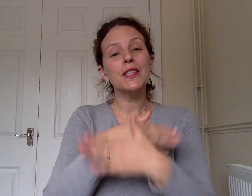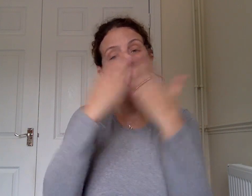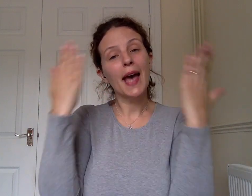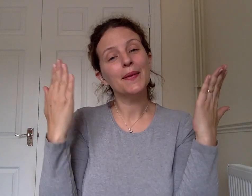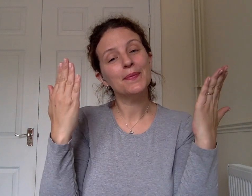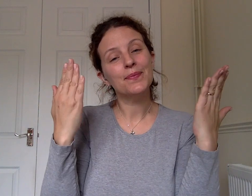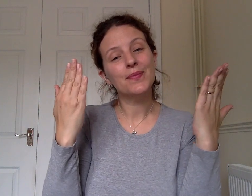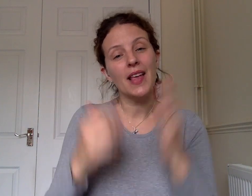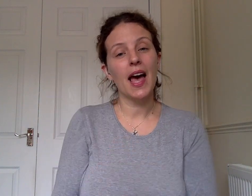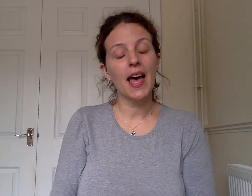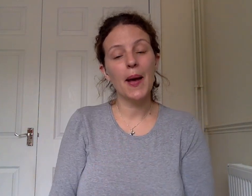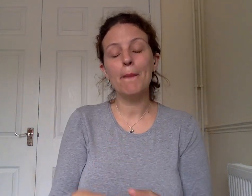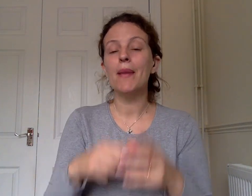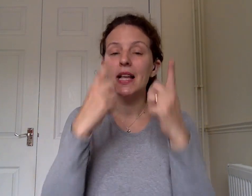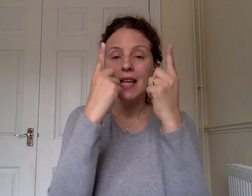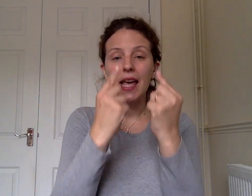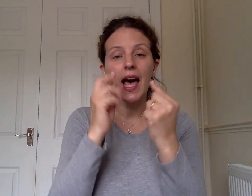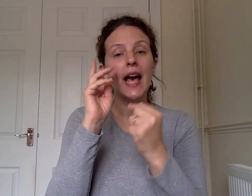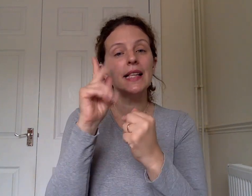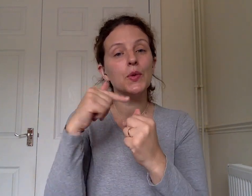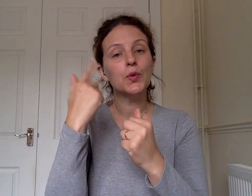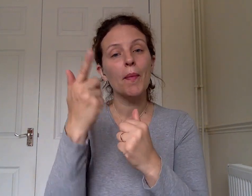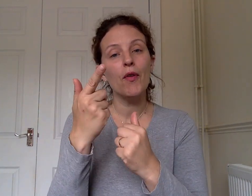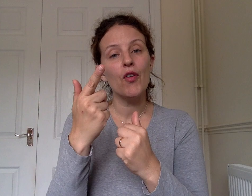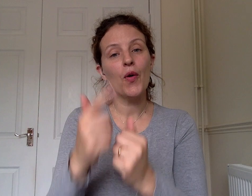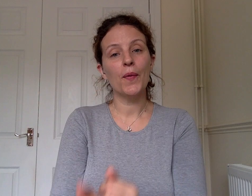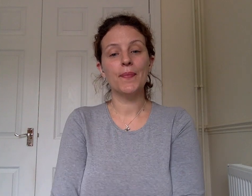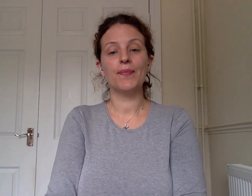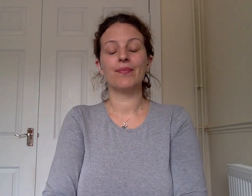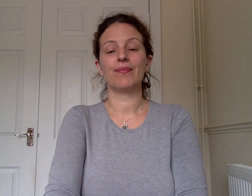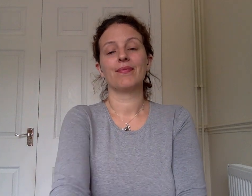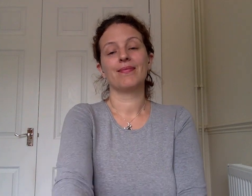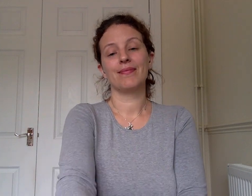Hope you have a good day, take care, see you tomorrow.